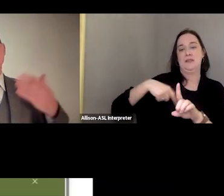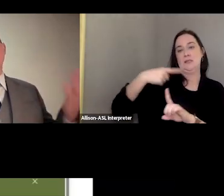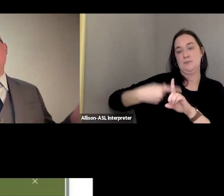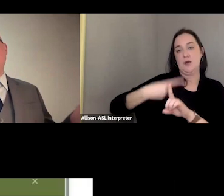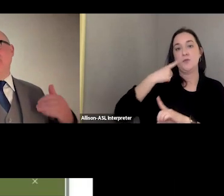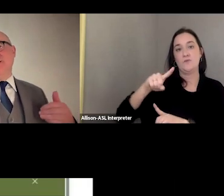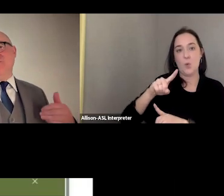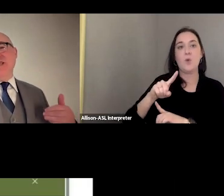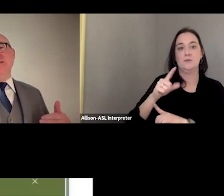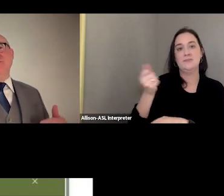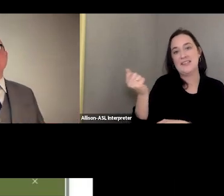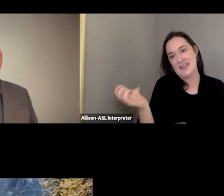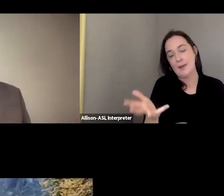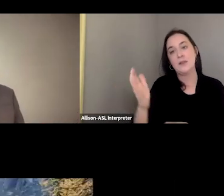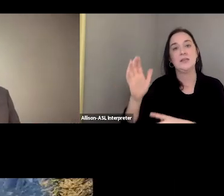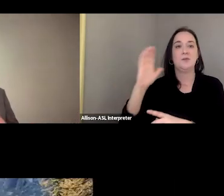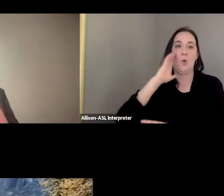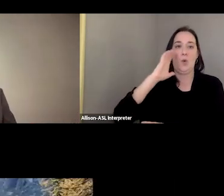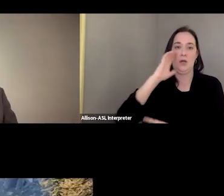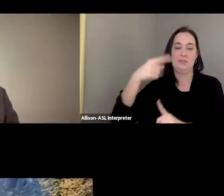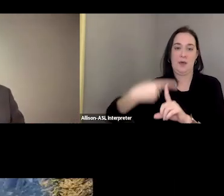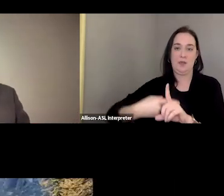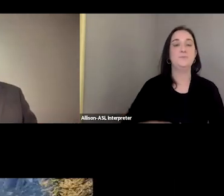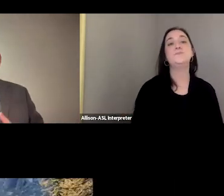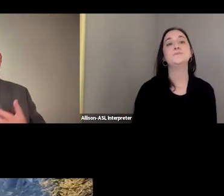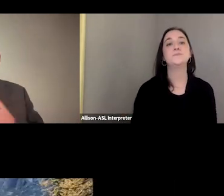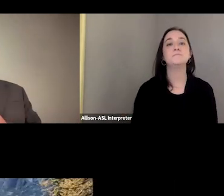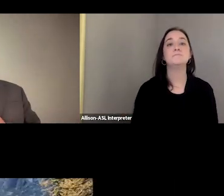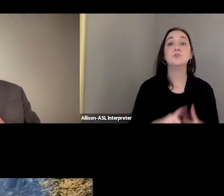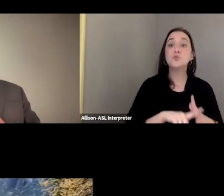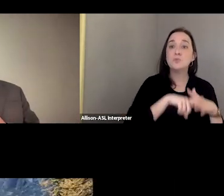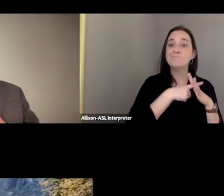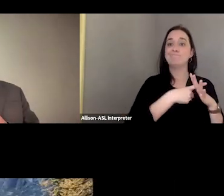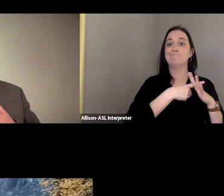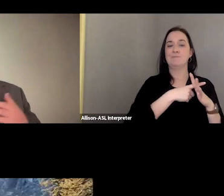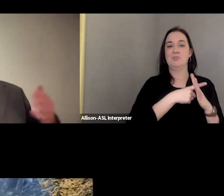And we'll get back to this at the very end of my talk. I want to start by simply saying I work at the University of Washington